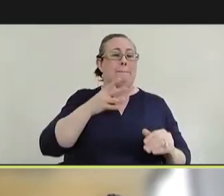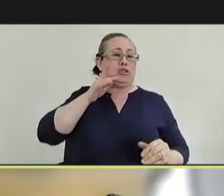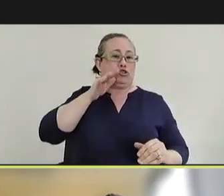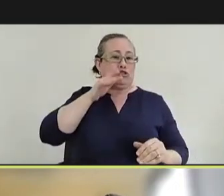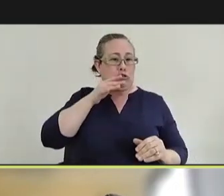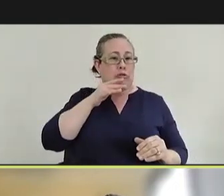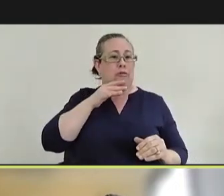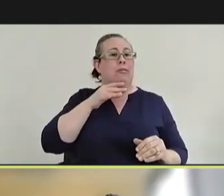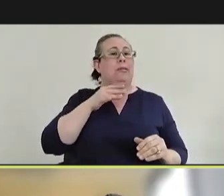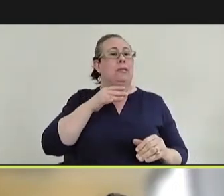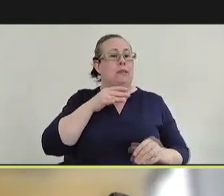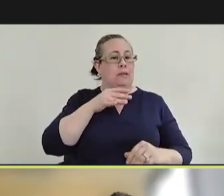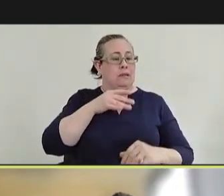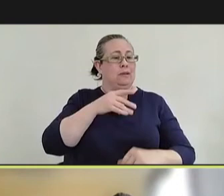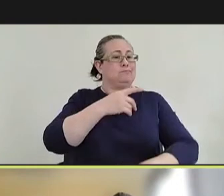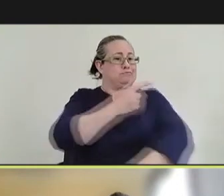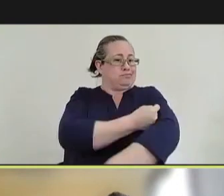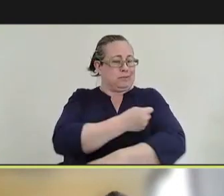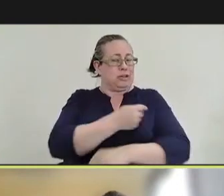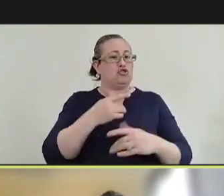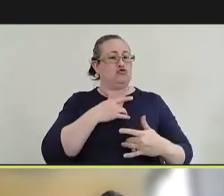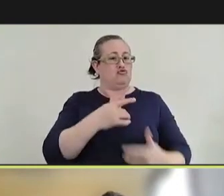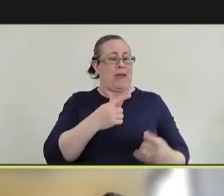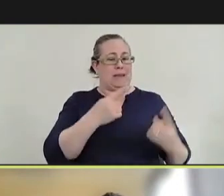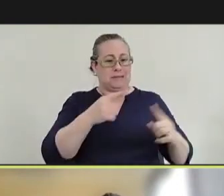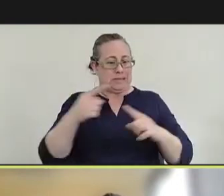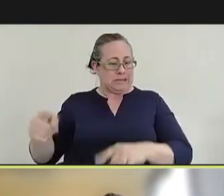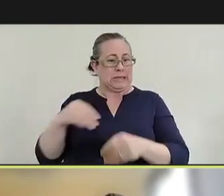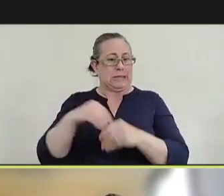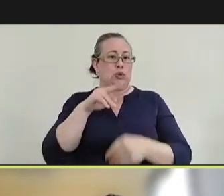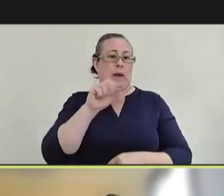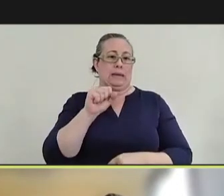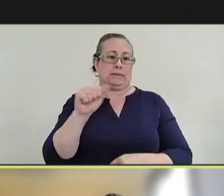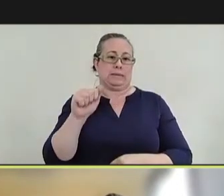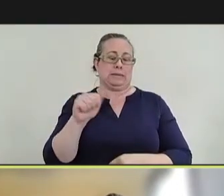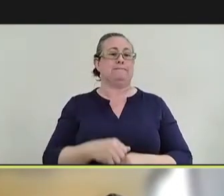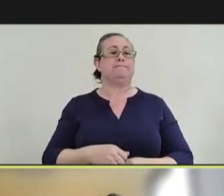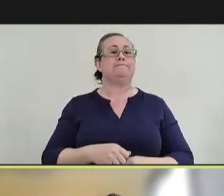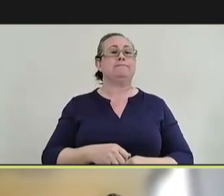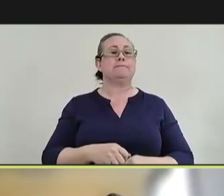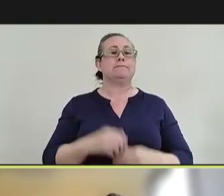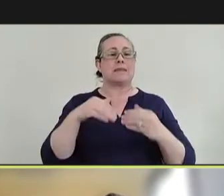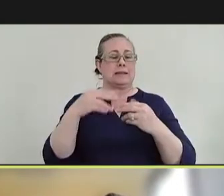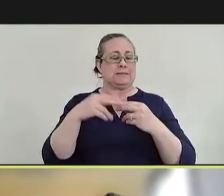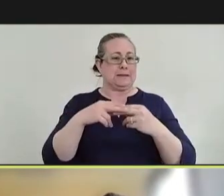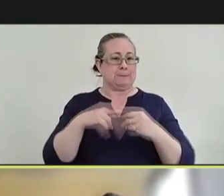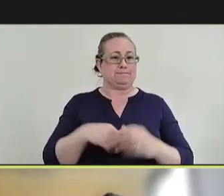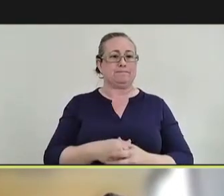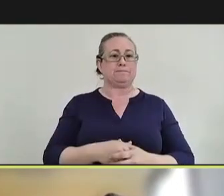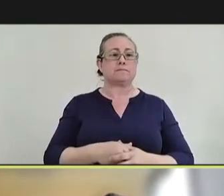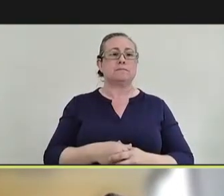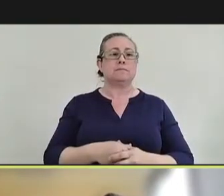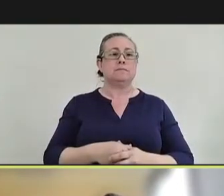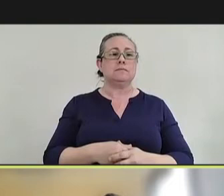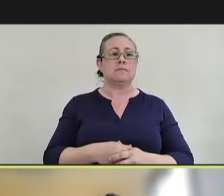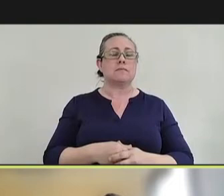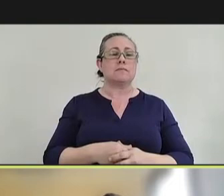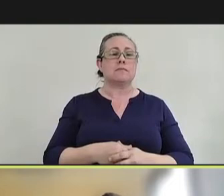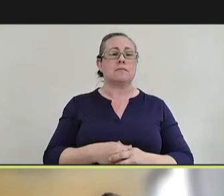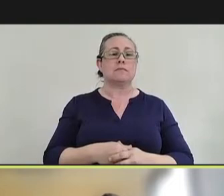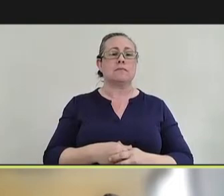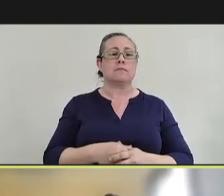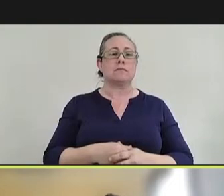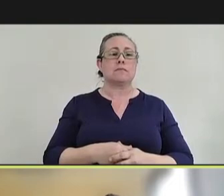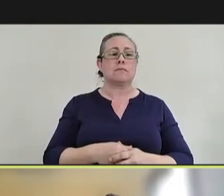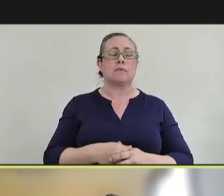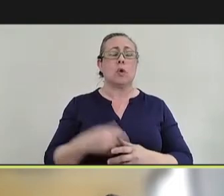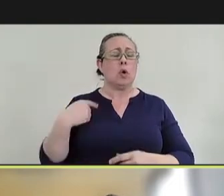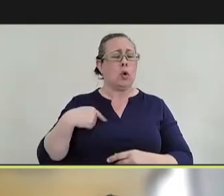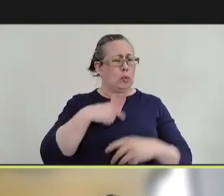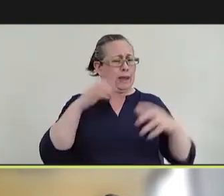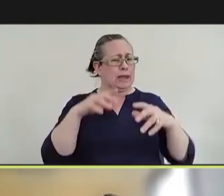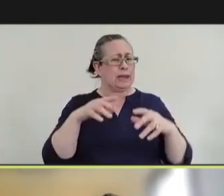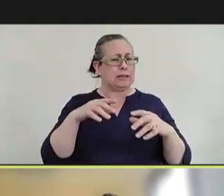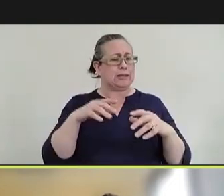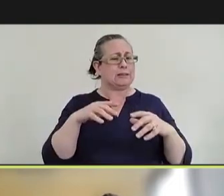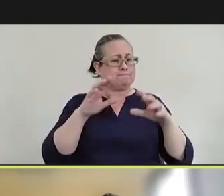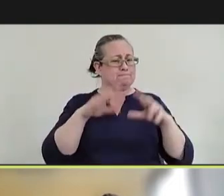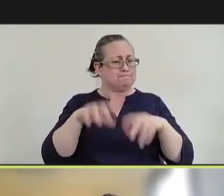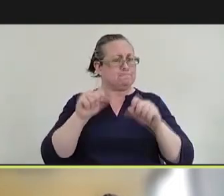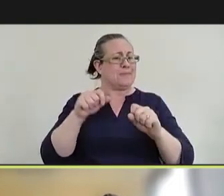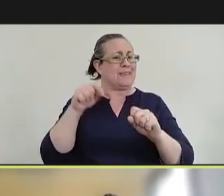trends in the US. So we actually took this on, and I'll explain a little bit about the data,